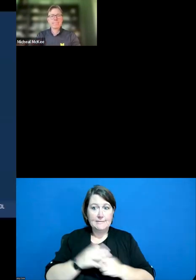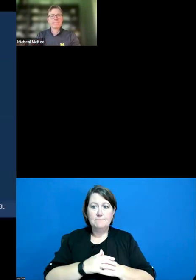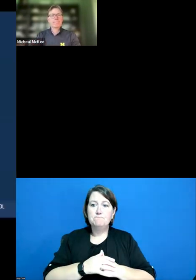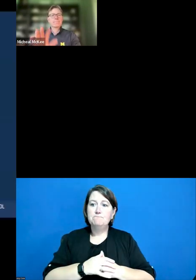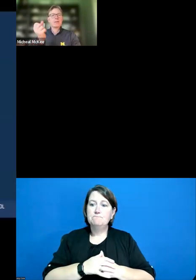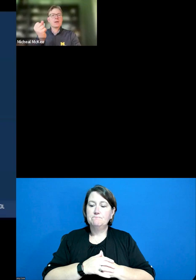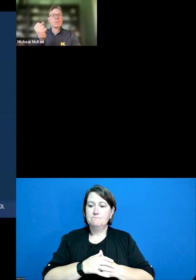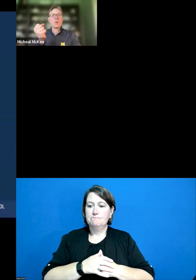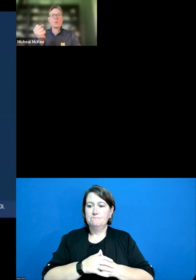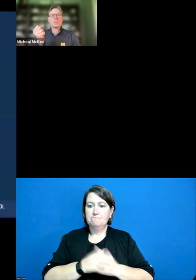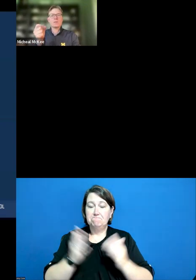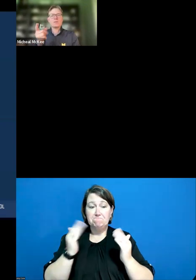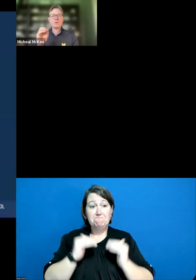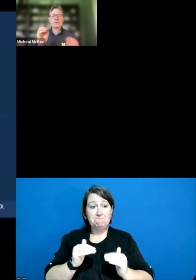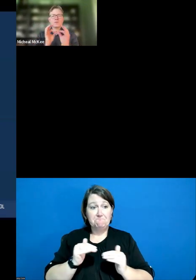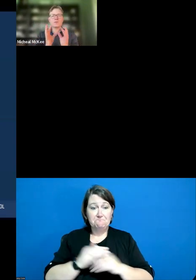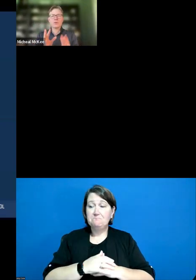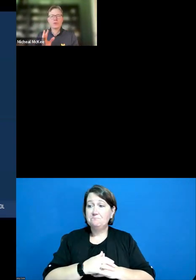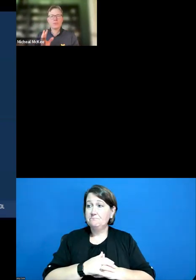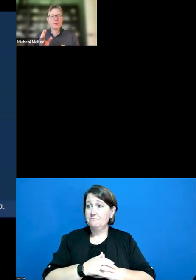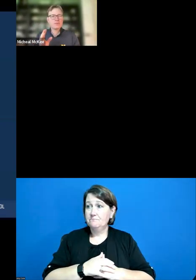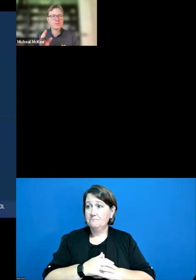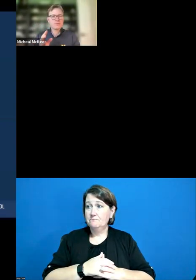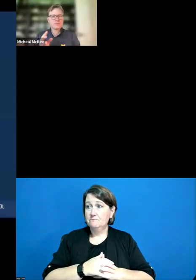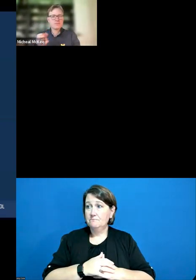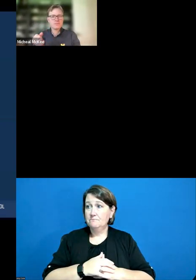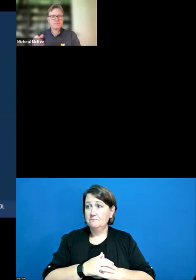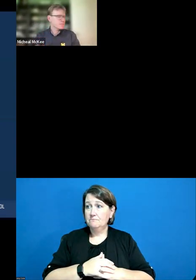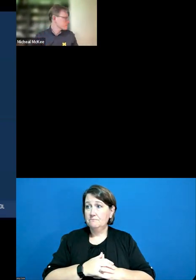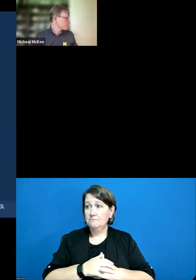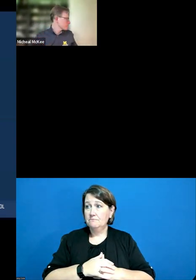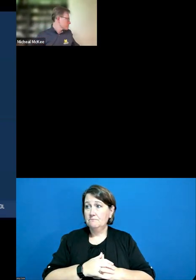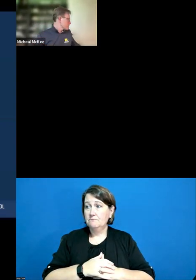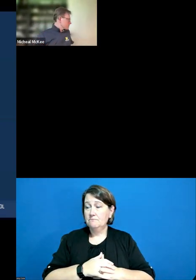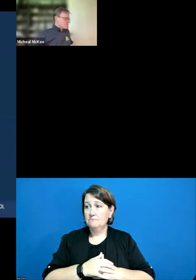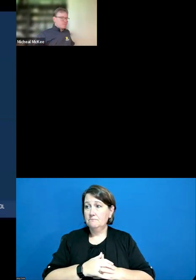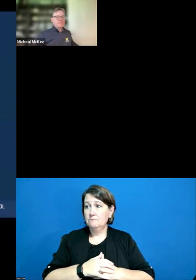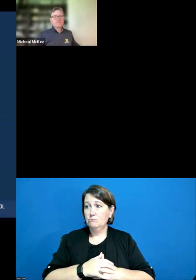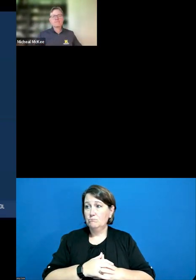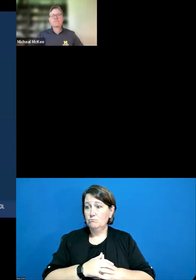Hold that there's no here.